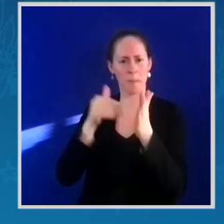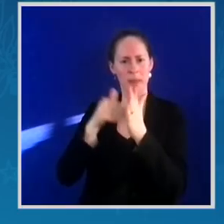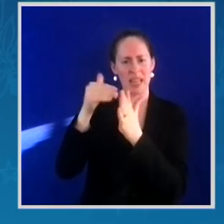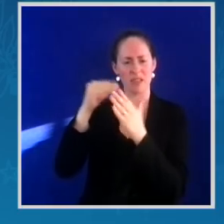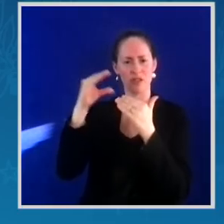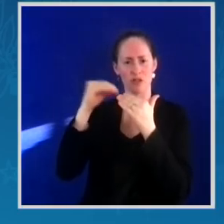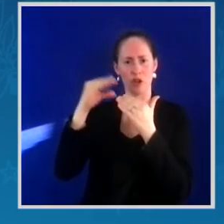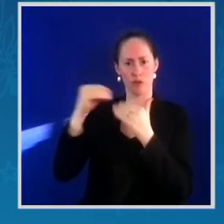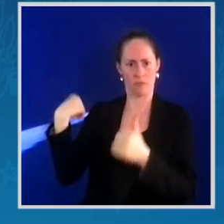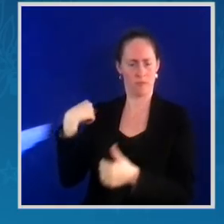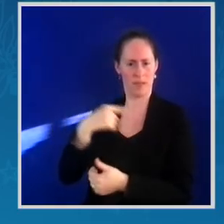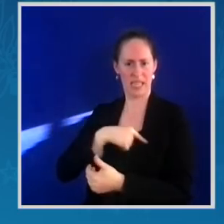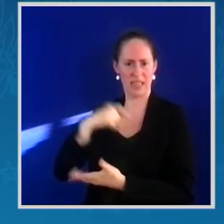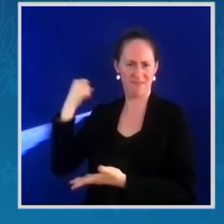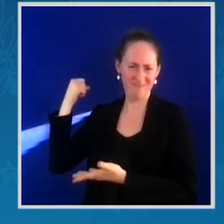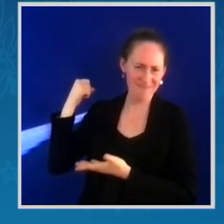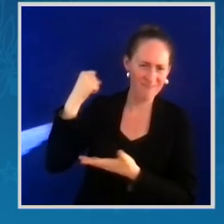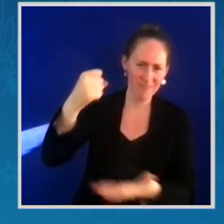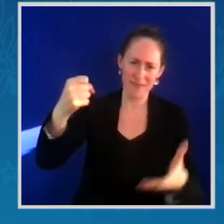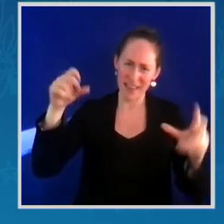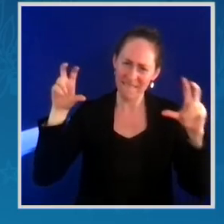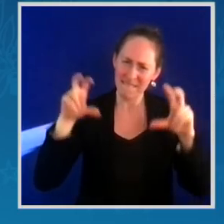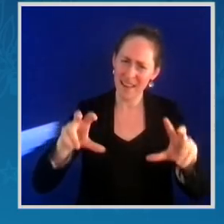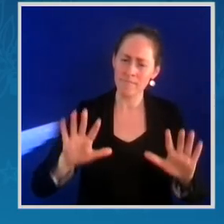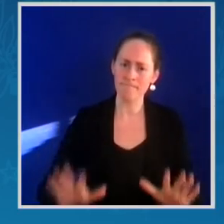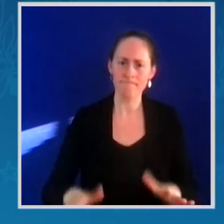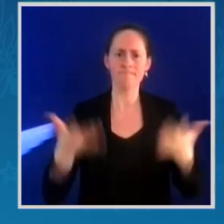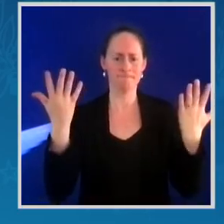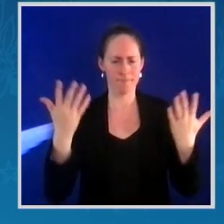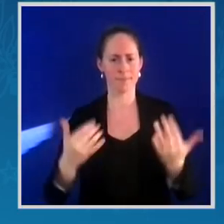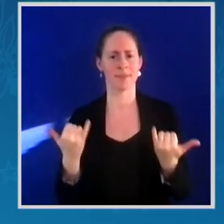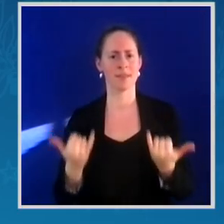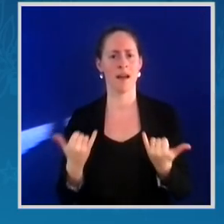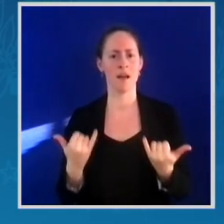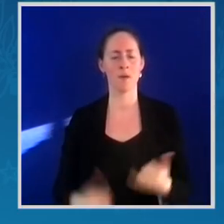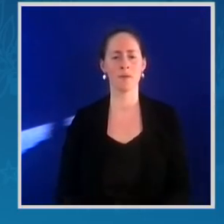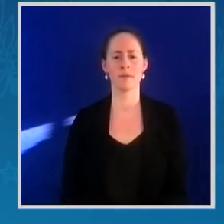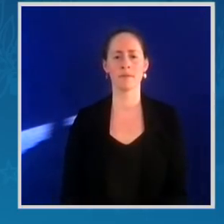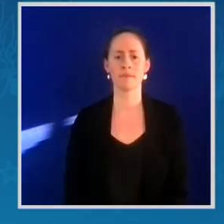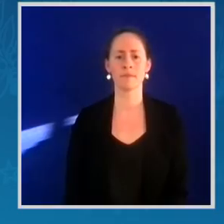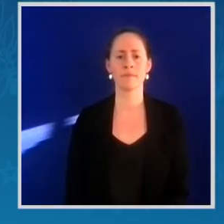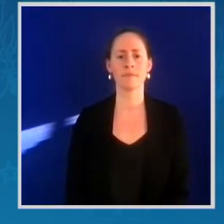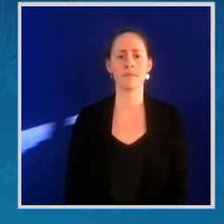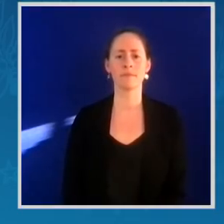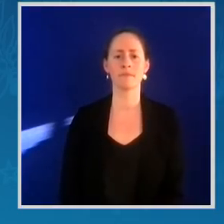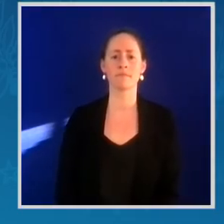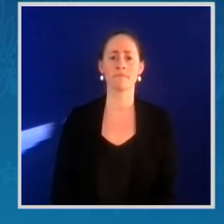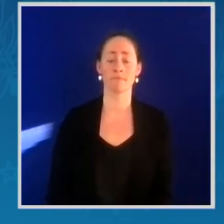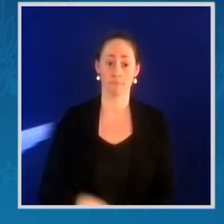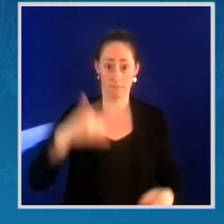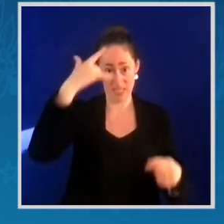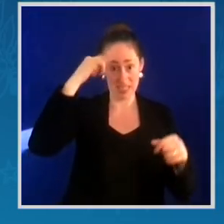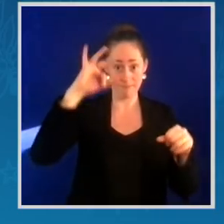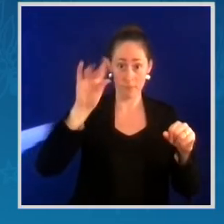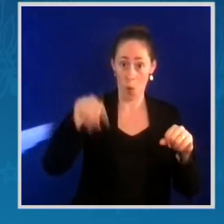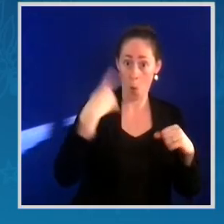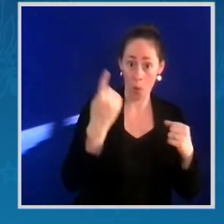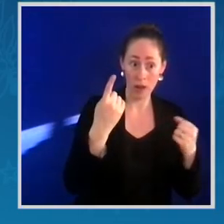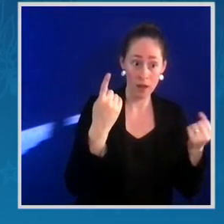I knew it before and this it is not unique to this region. It is an issue in the United States as well. We need to do more as a globe.